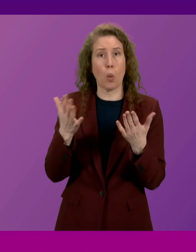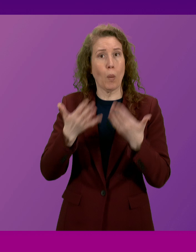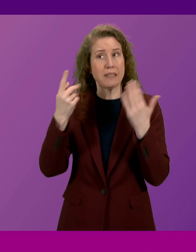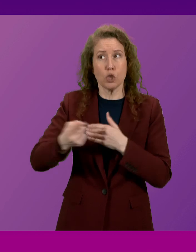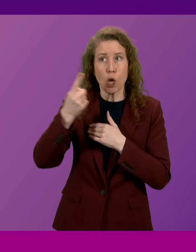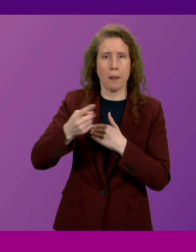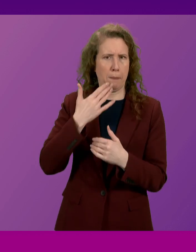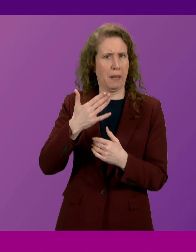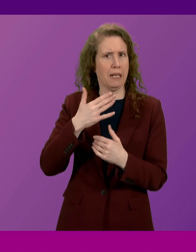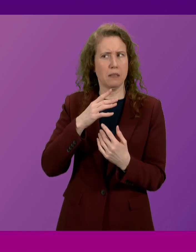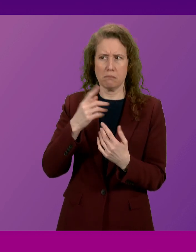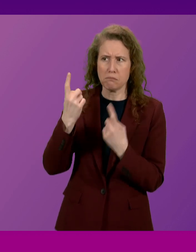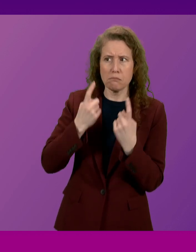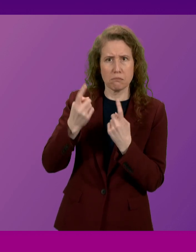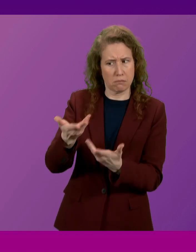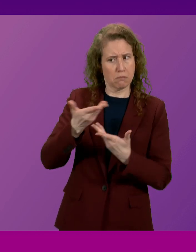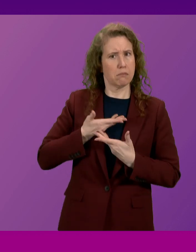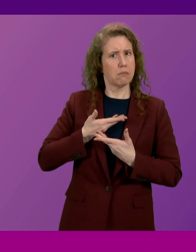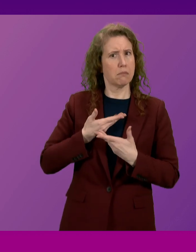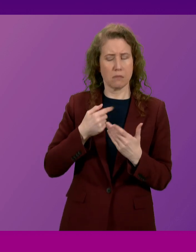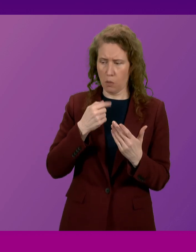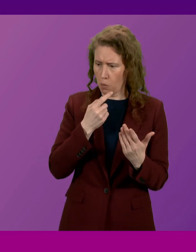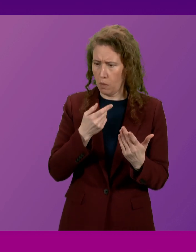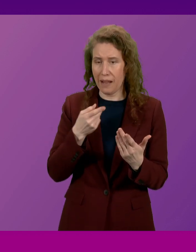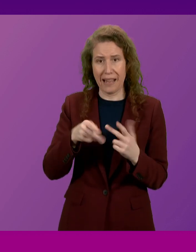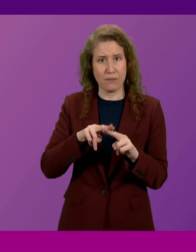happy for ministers to consider those proposals if she wished to submit them to the Government.